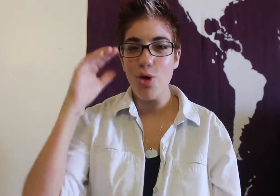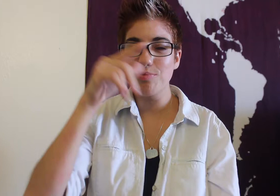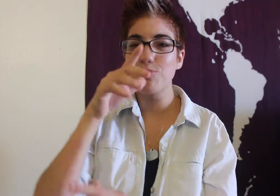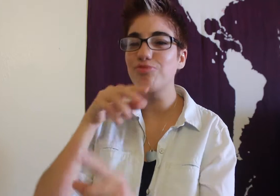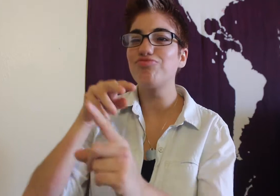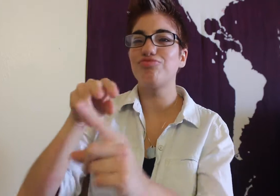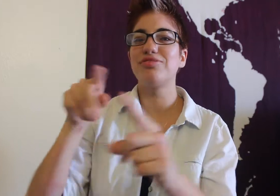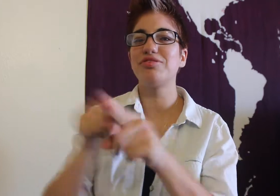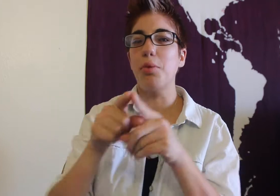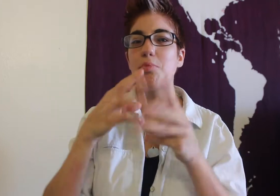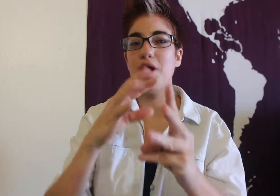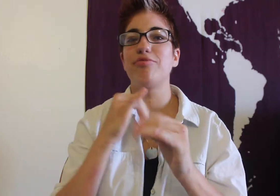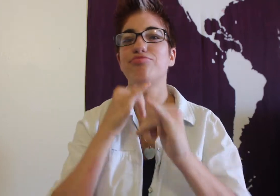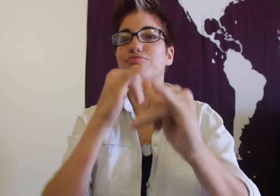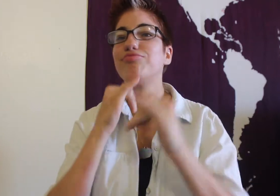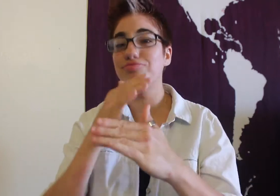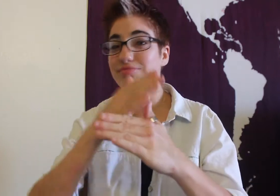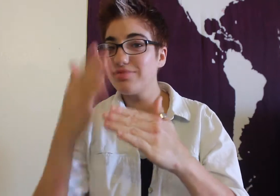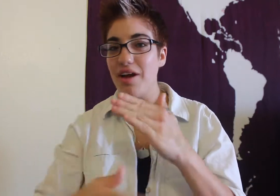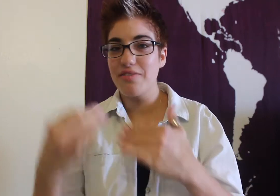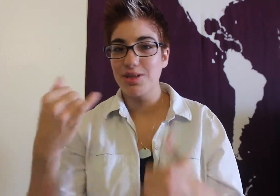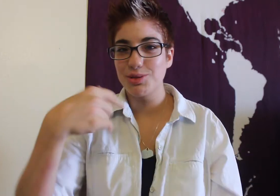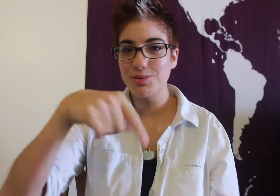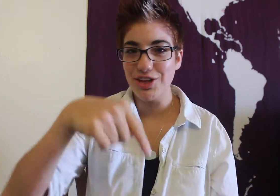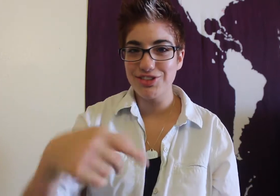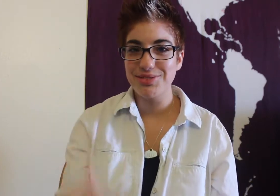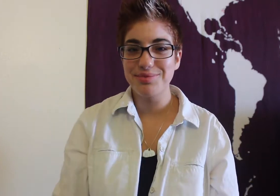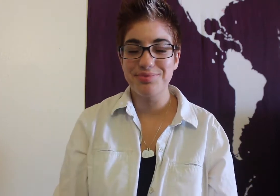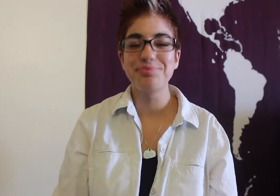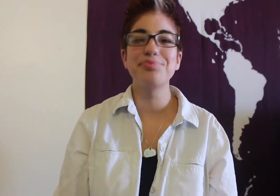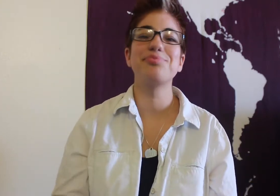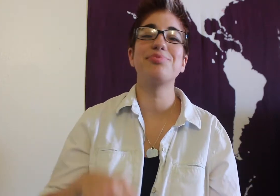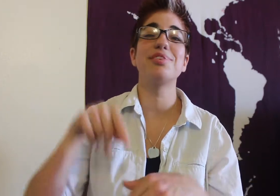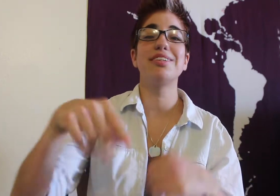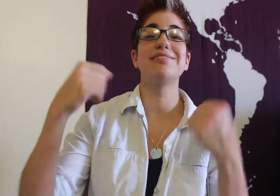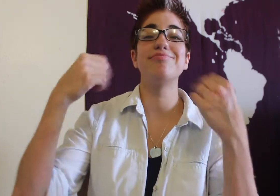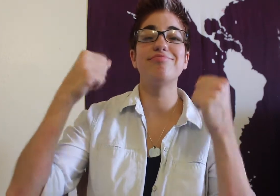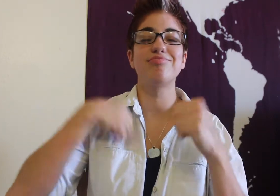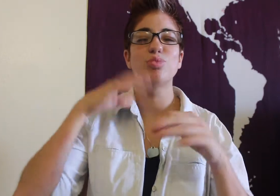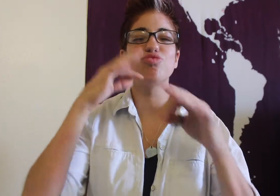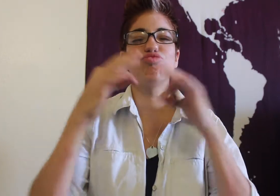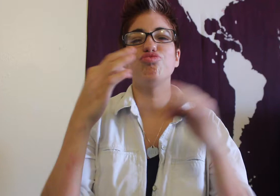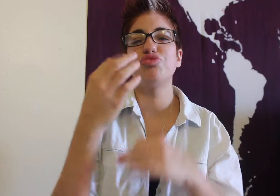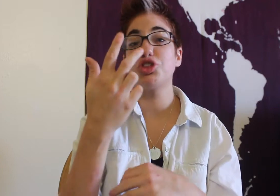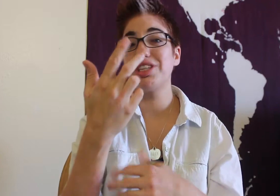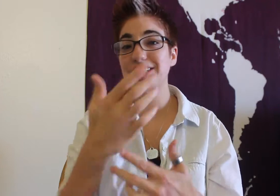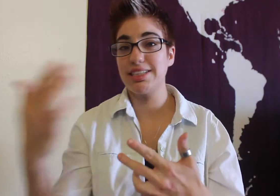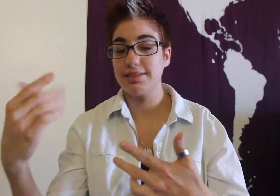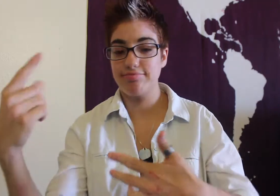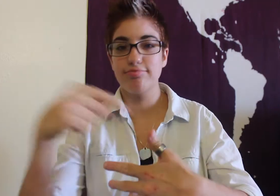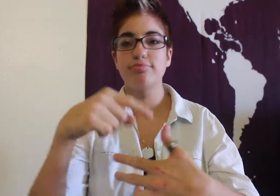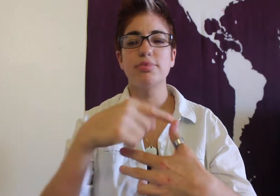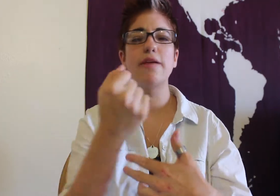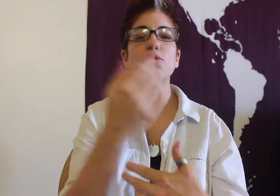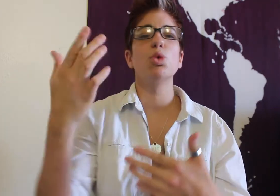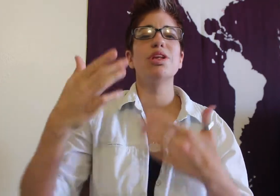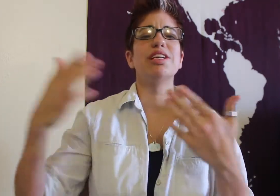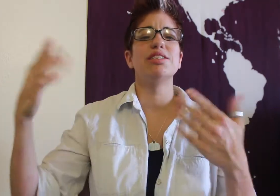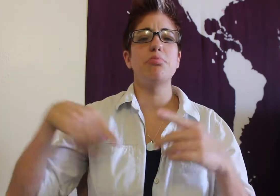I hope you will come to appreciate this language as much as I do at the end of this quarter. Anyway, in this vlog, I will explain three things: tidbits about myself so you can